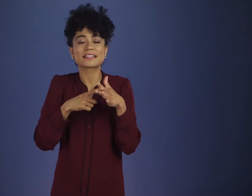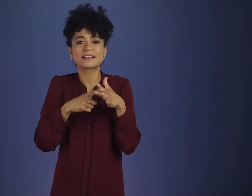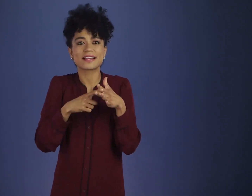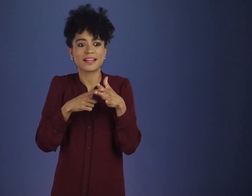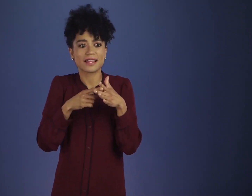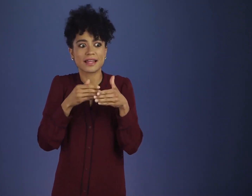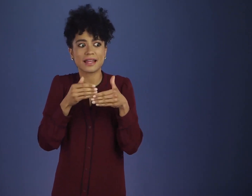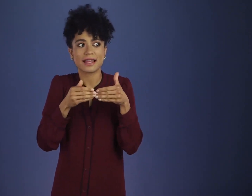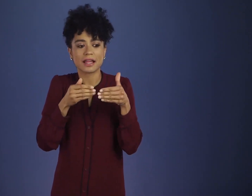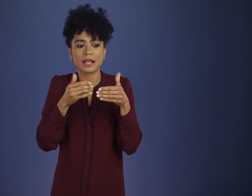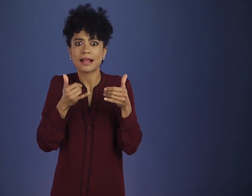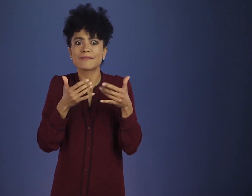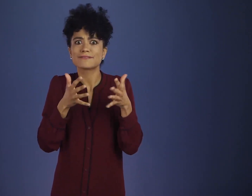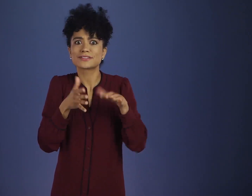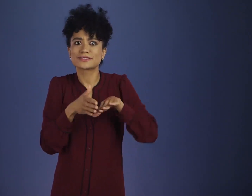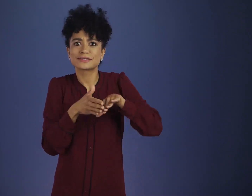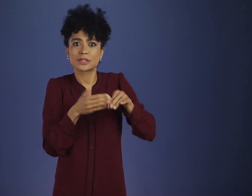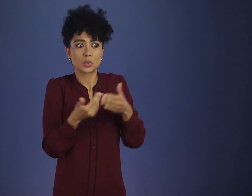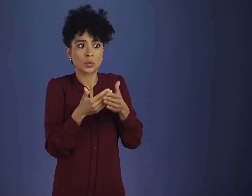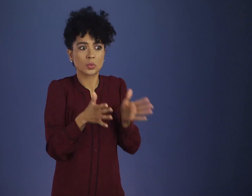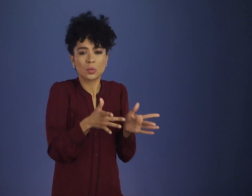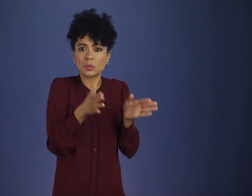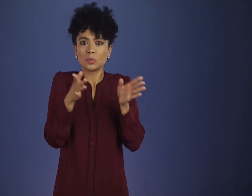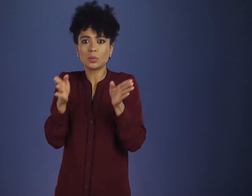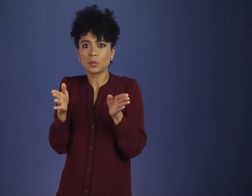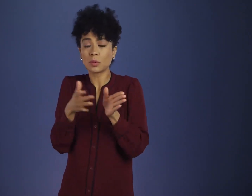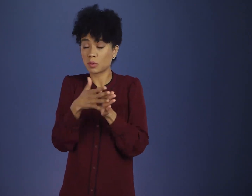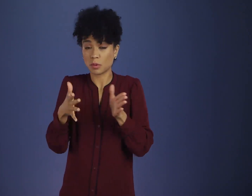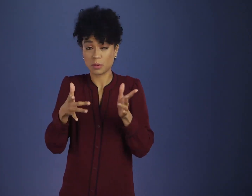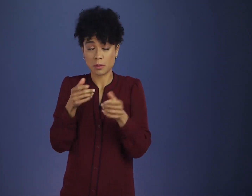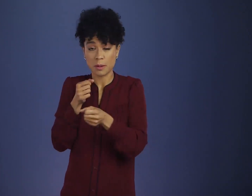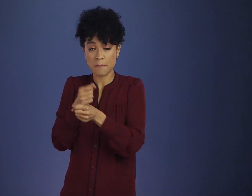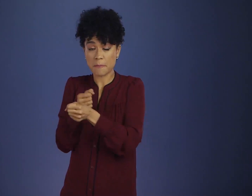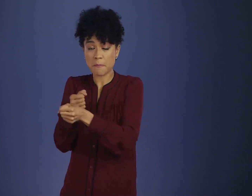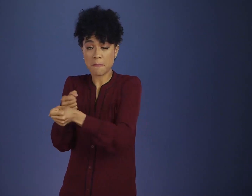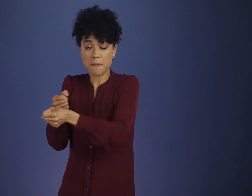the pioneering period ended and a prodigious chain reaction